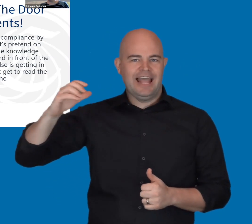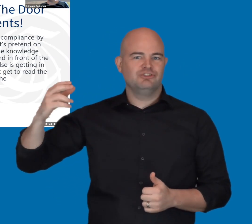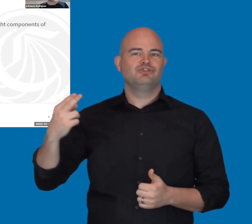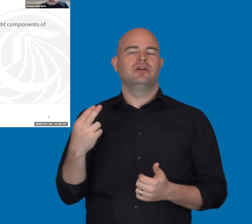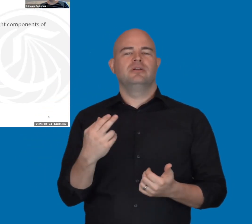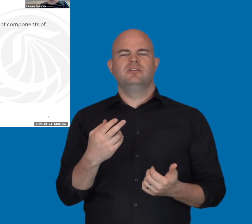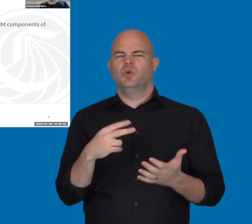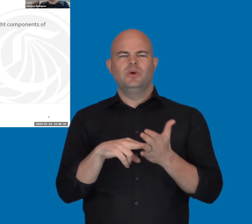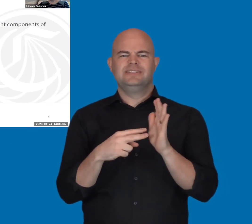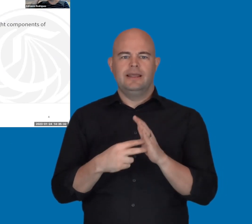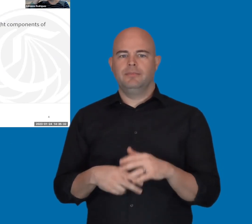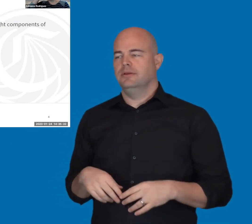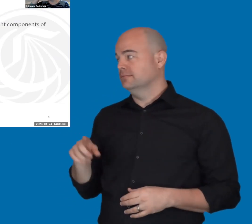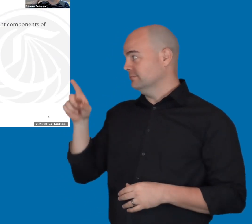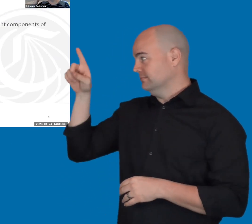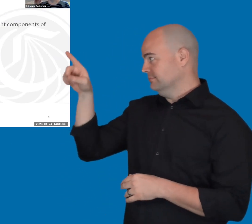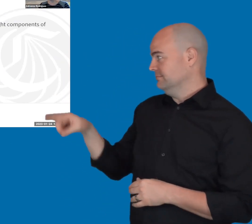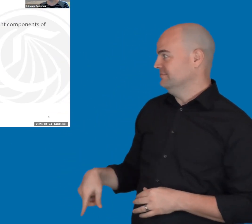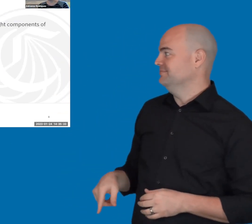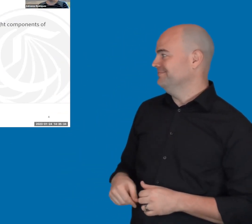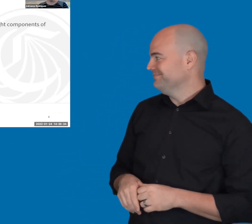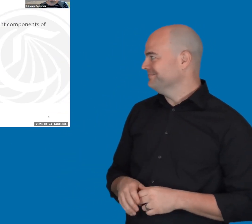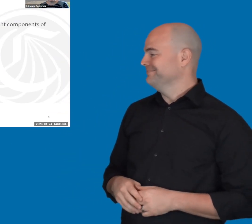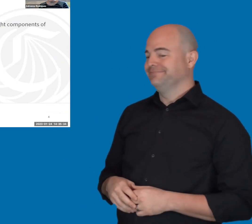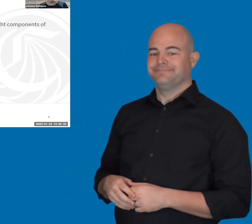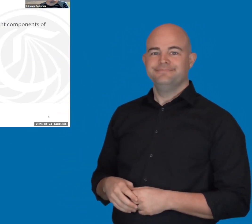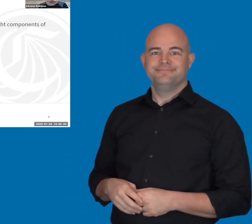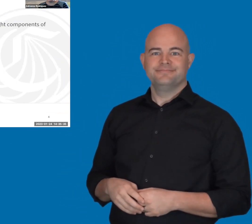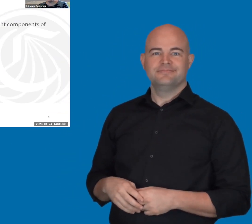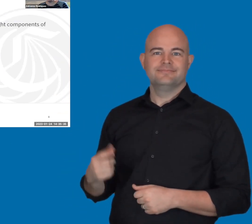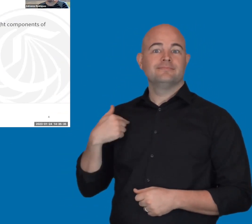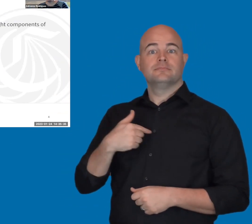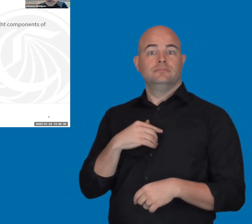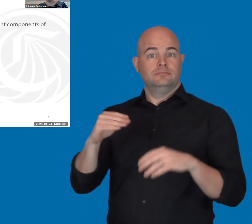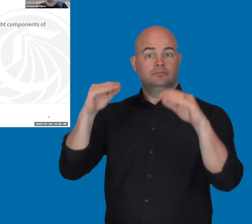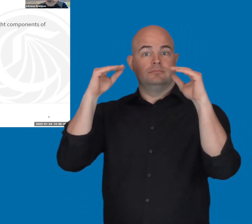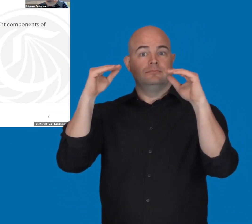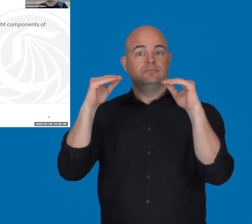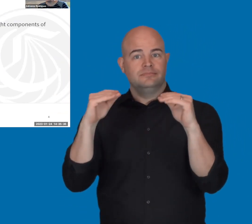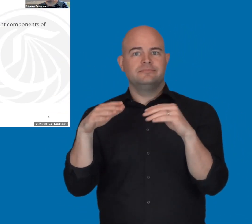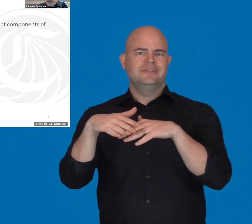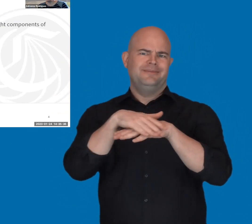So, we teach these basic principles of accessibility in Canvas.